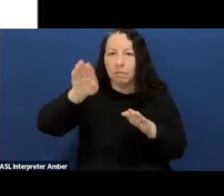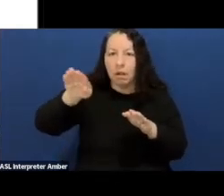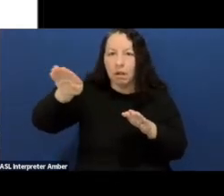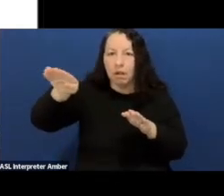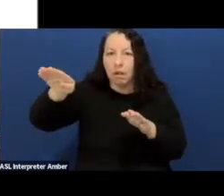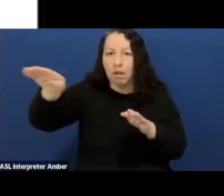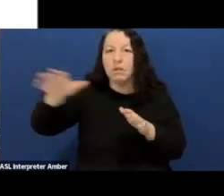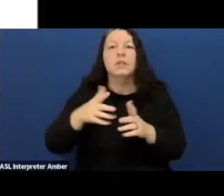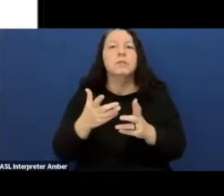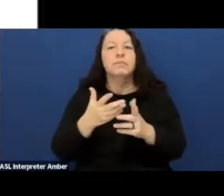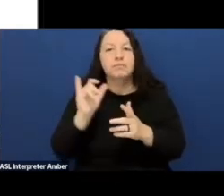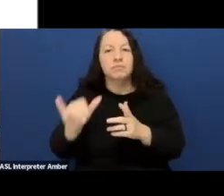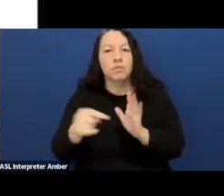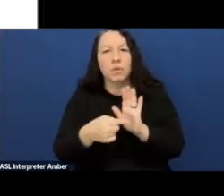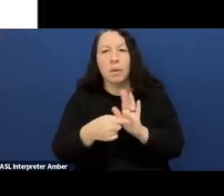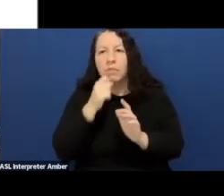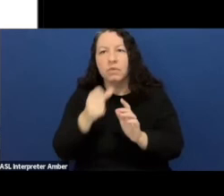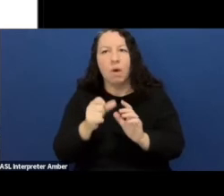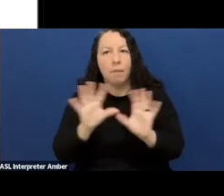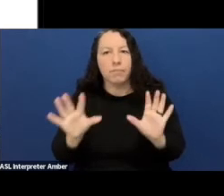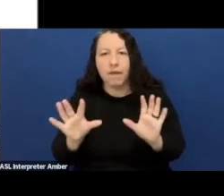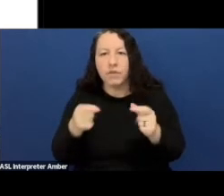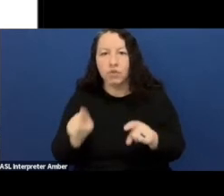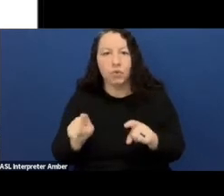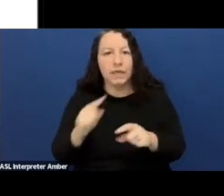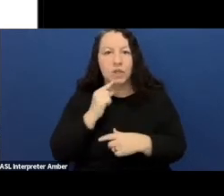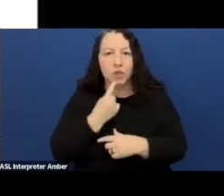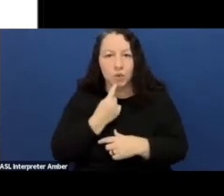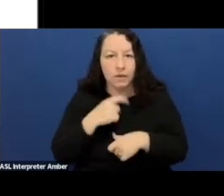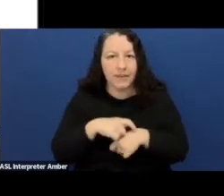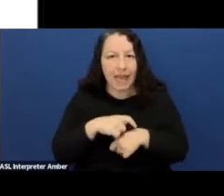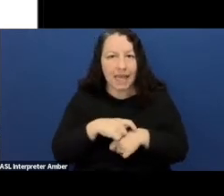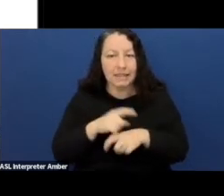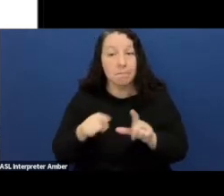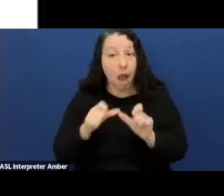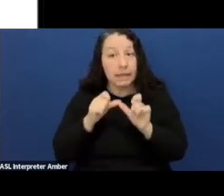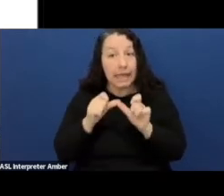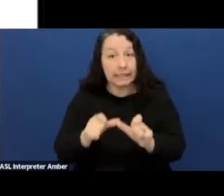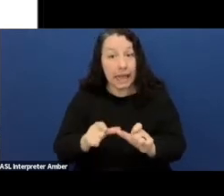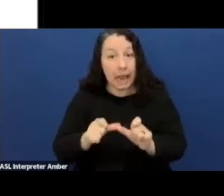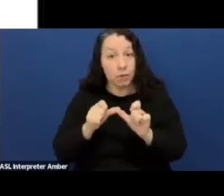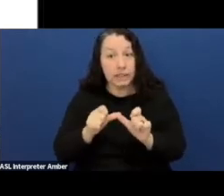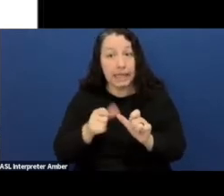a steep ramp up that plateaus over time. And these are symptoms that are not prevalent